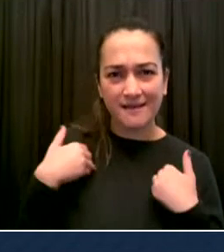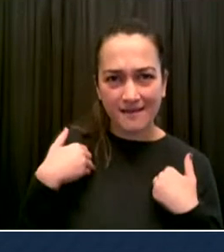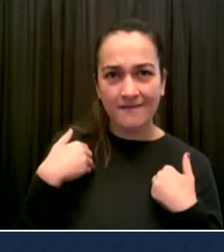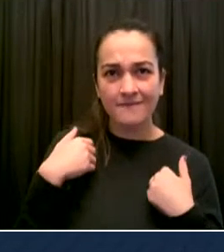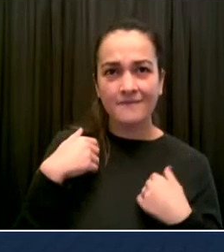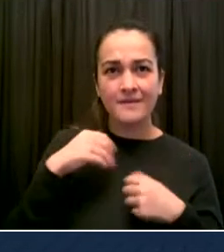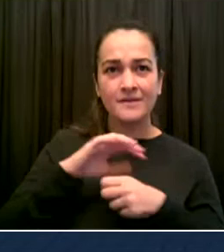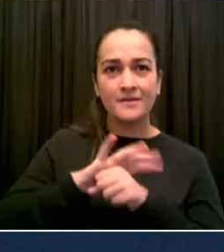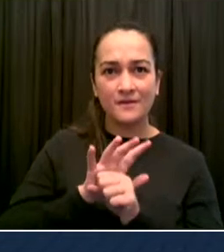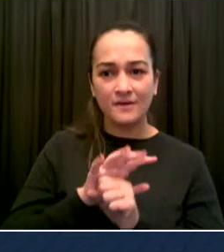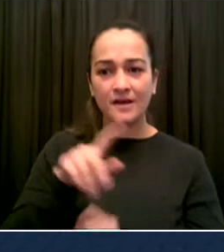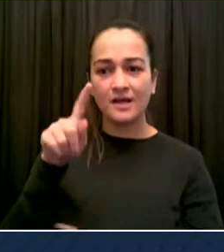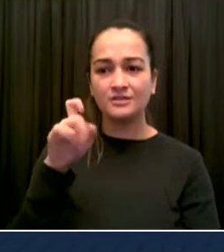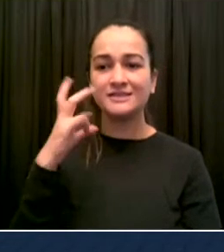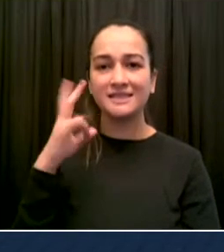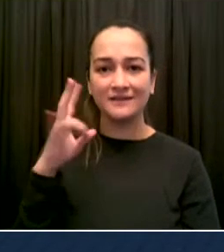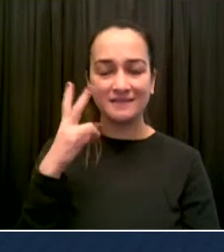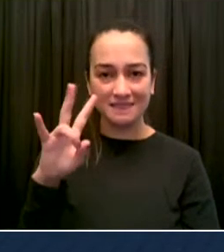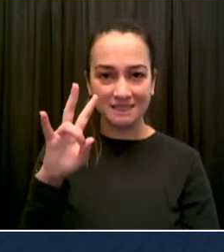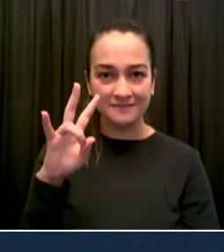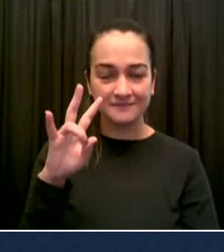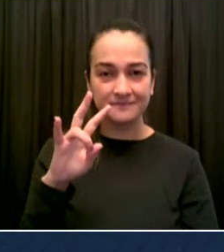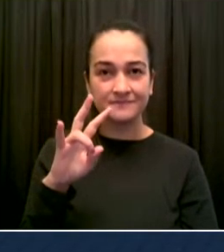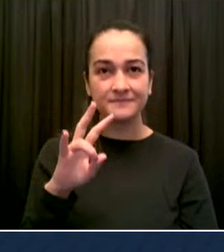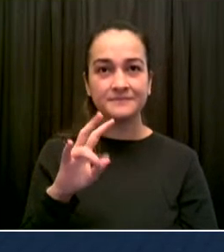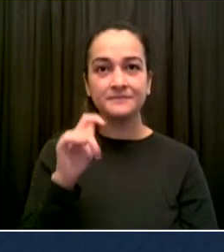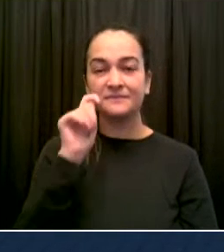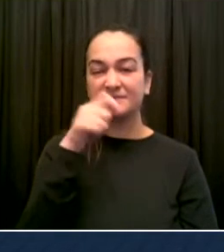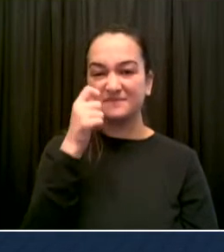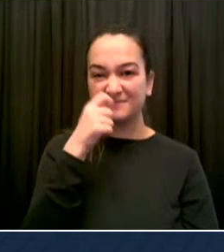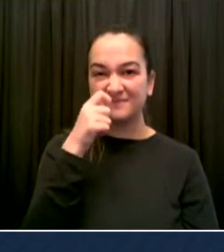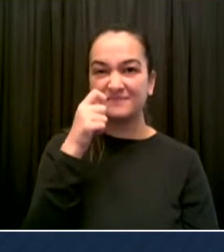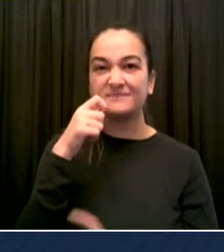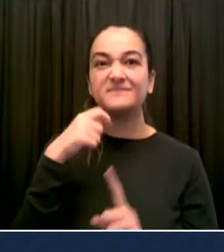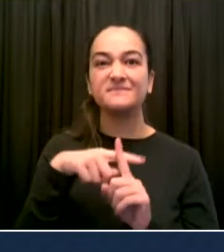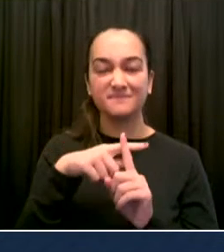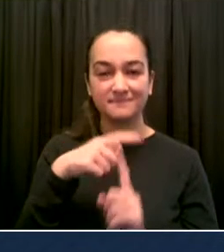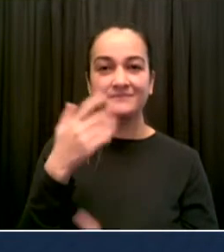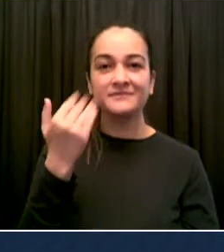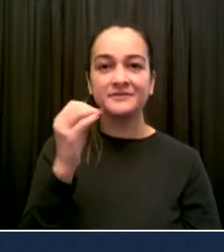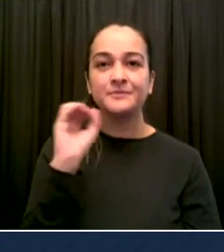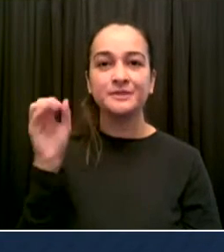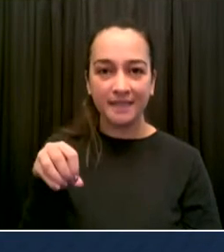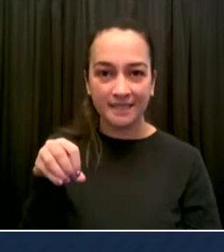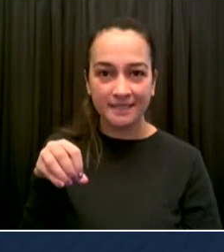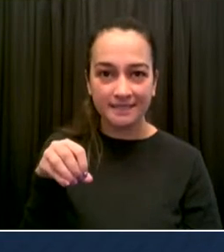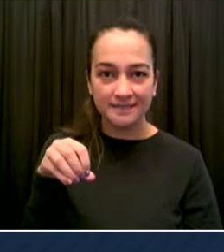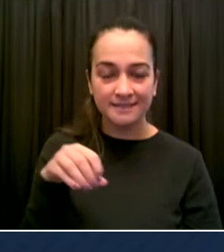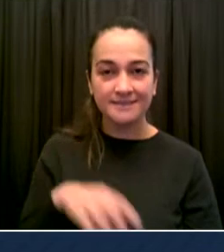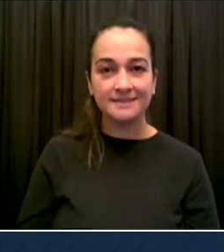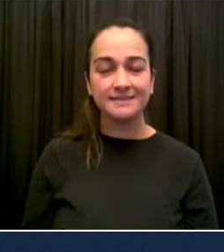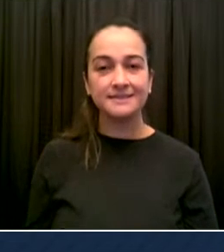HEADED TO NEW YORK CITY